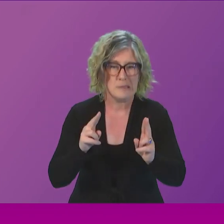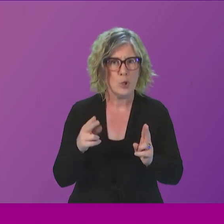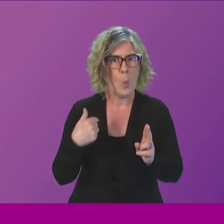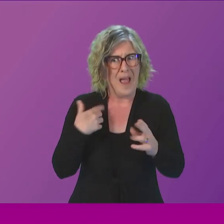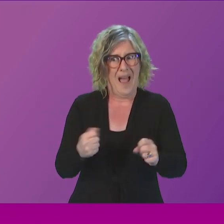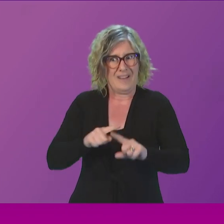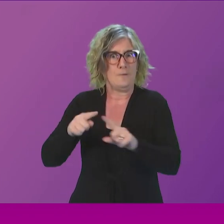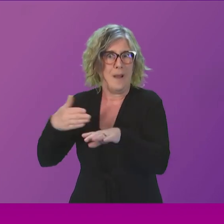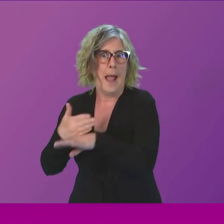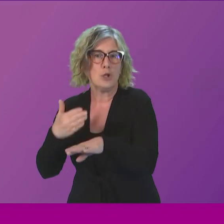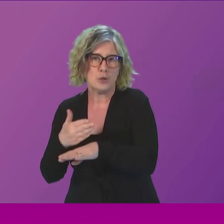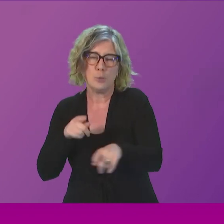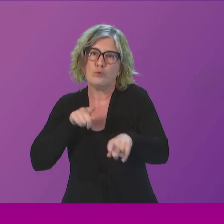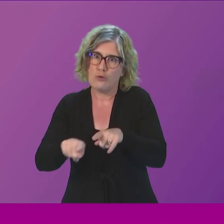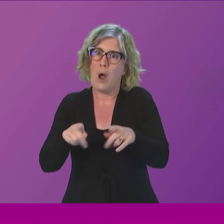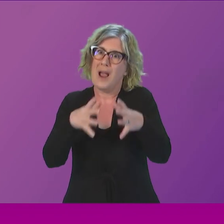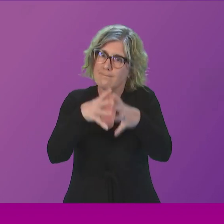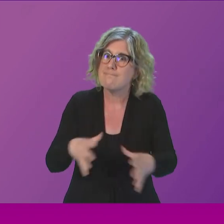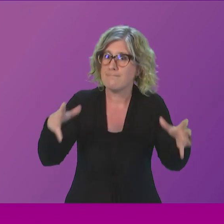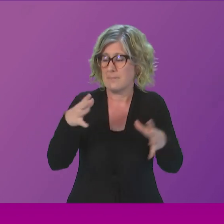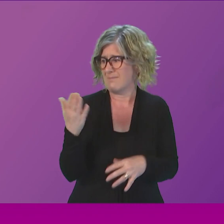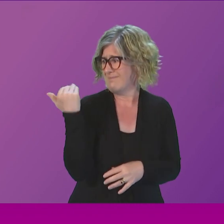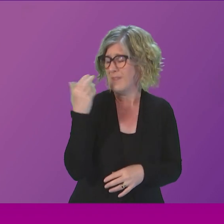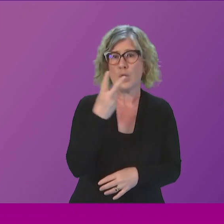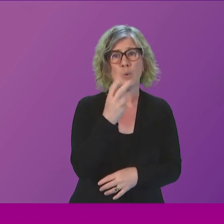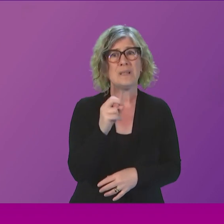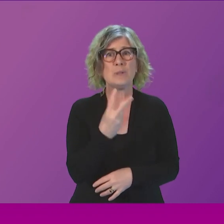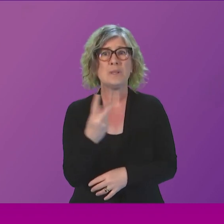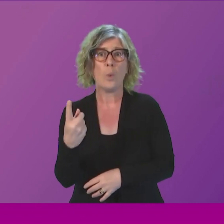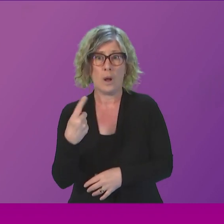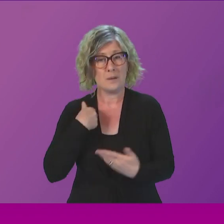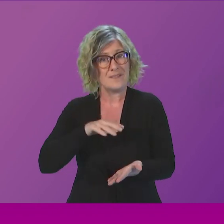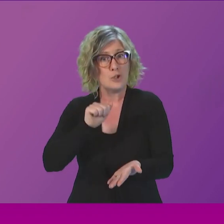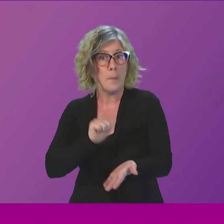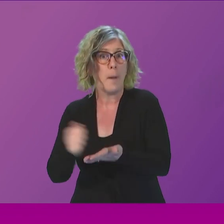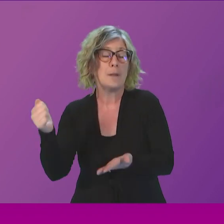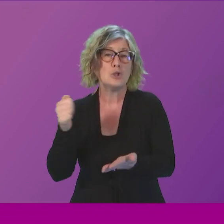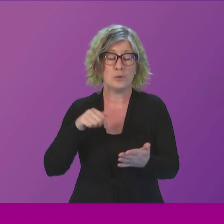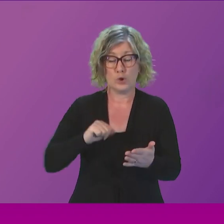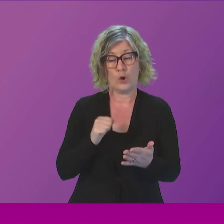the issue. As I said, in 2021, we published Scotland’s first population strategy, and the delivery